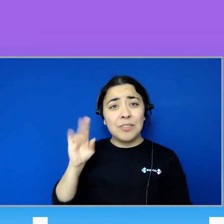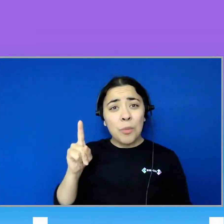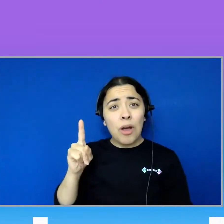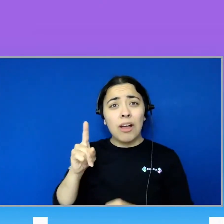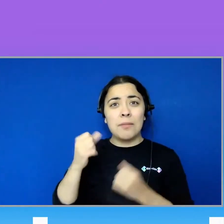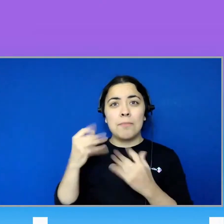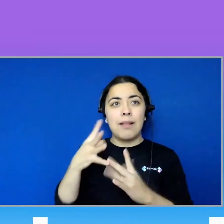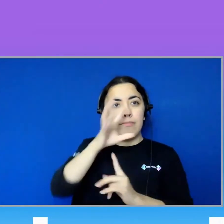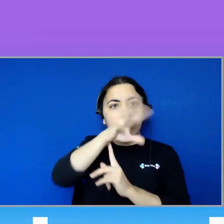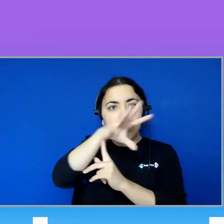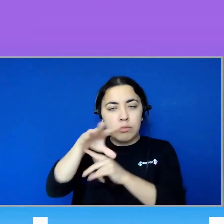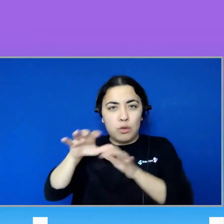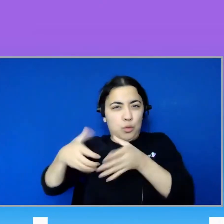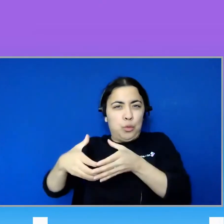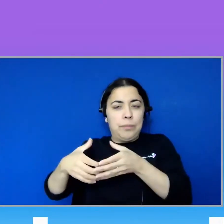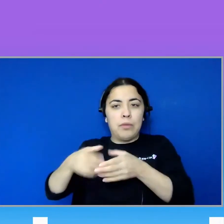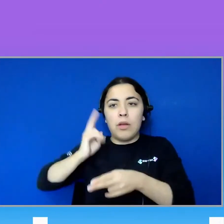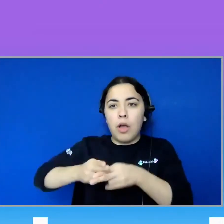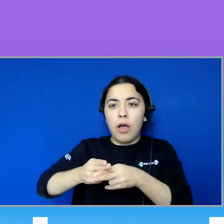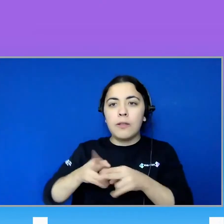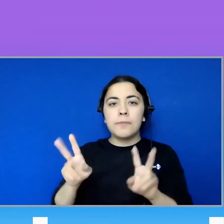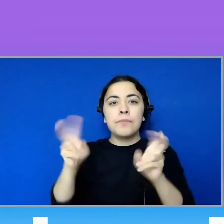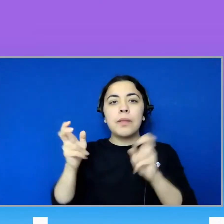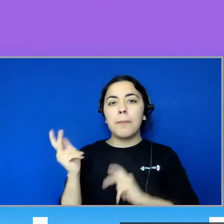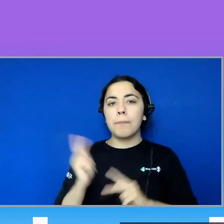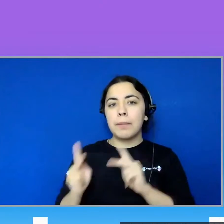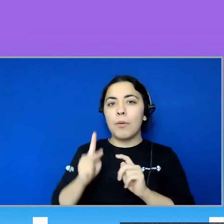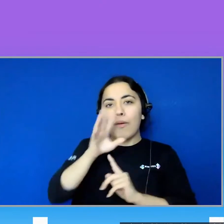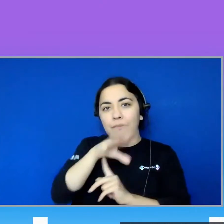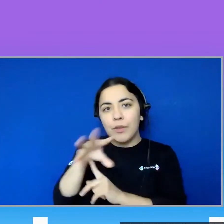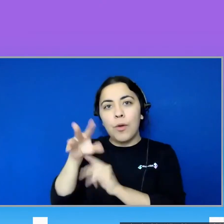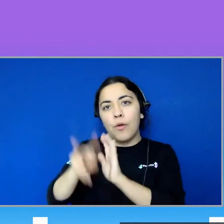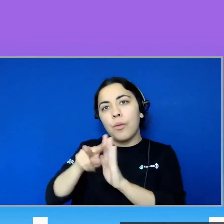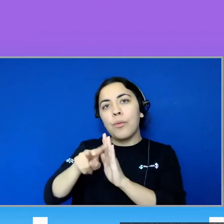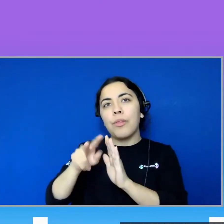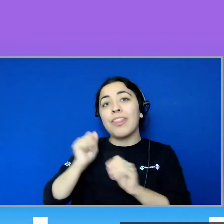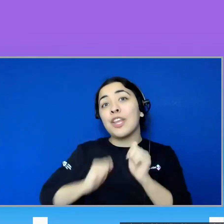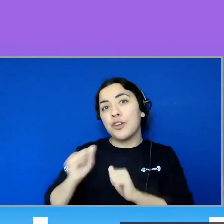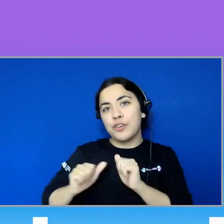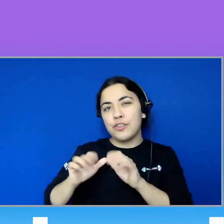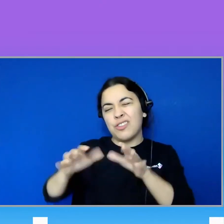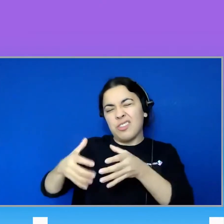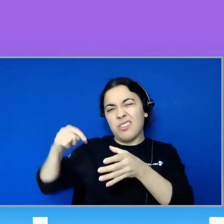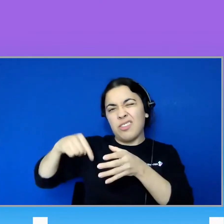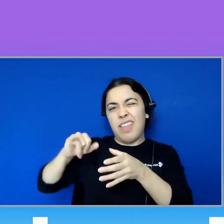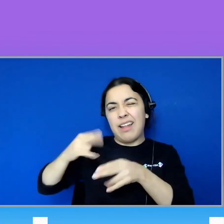this group of videographers called the People's Video